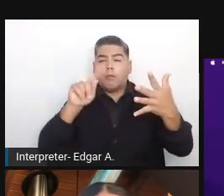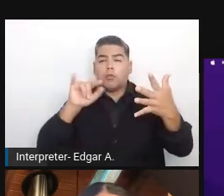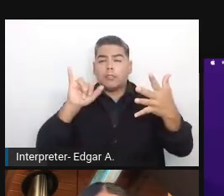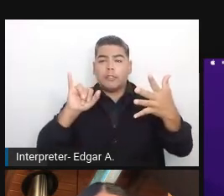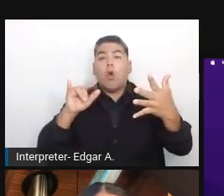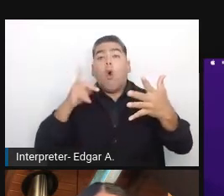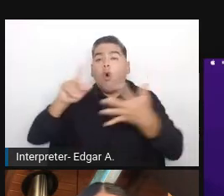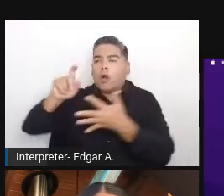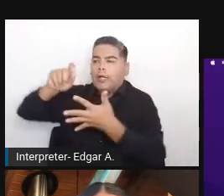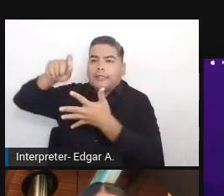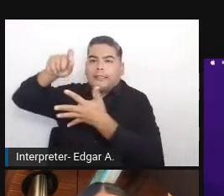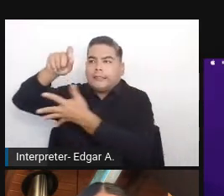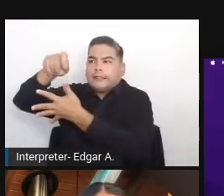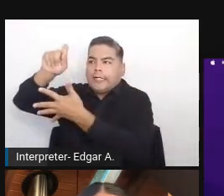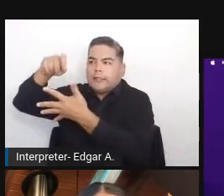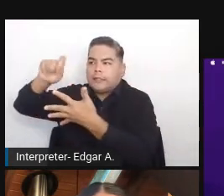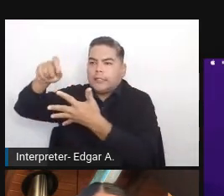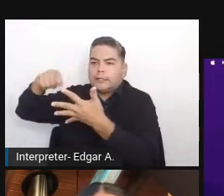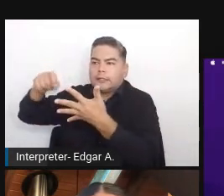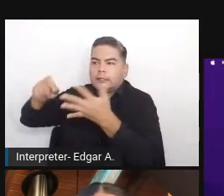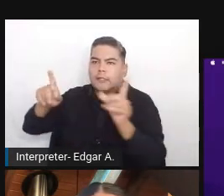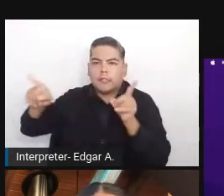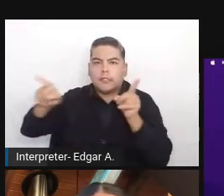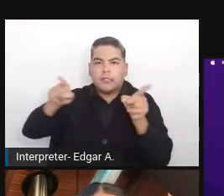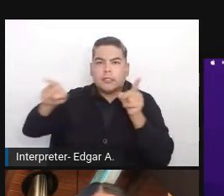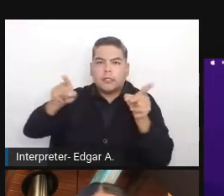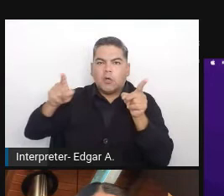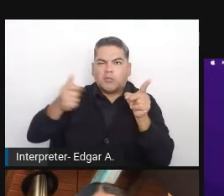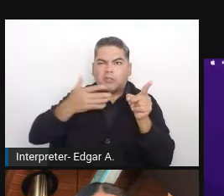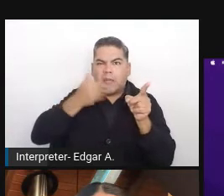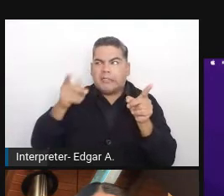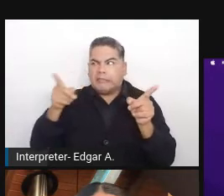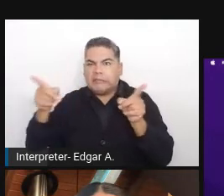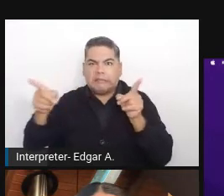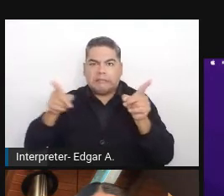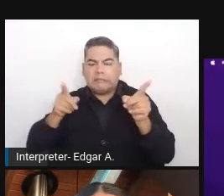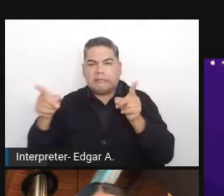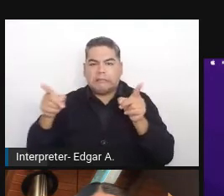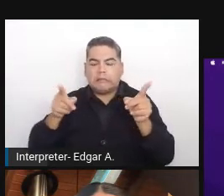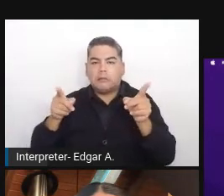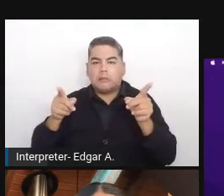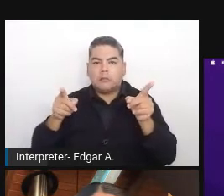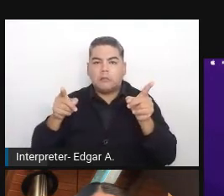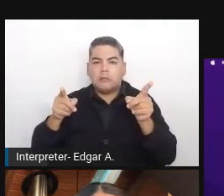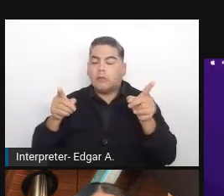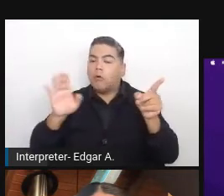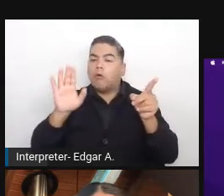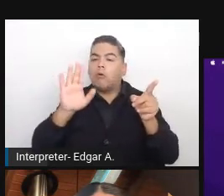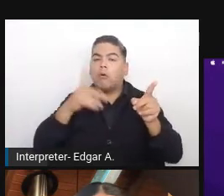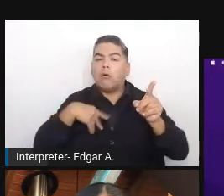What is better? A multi-select or checkboxes? What about the search box autocomplete